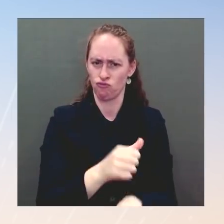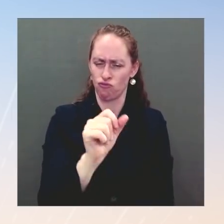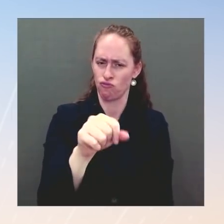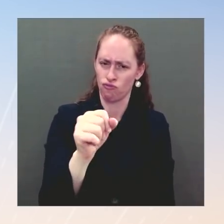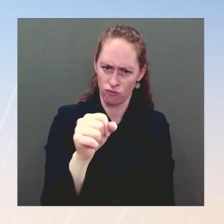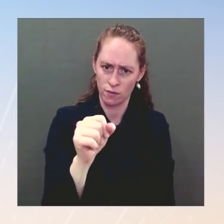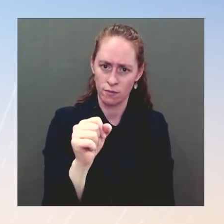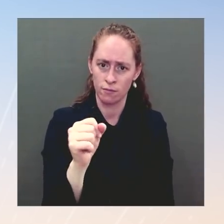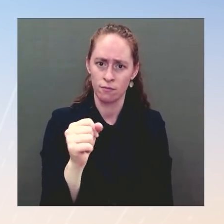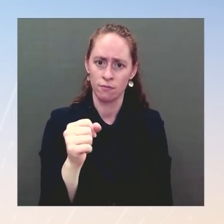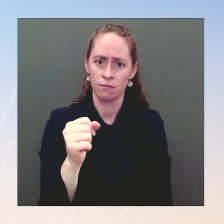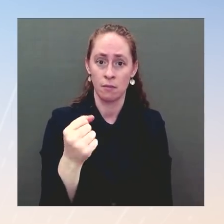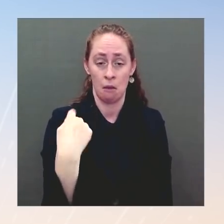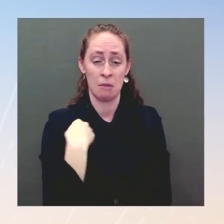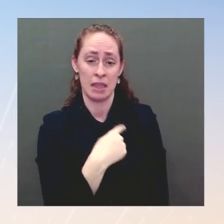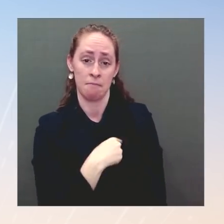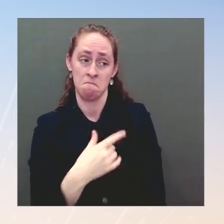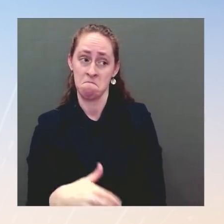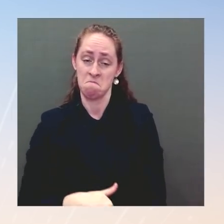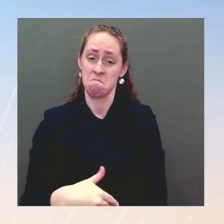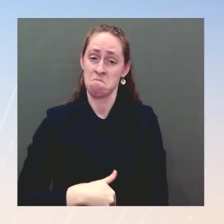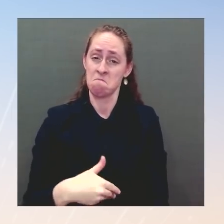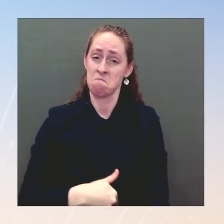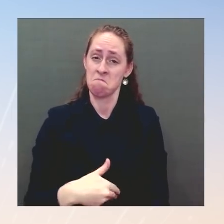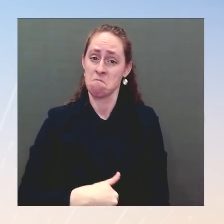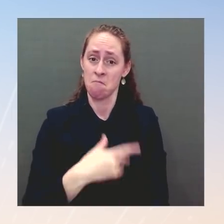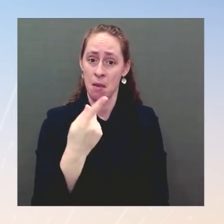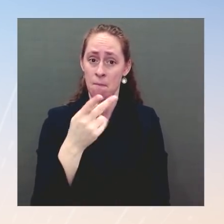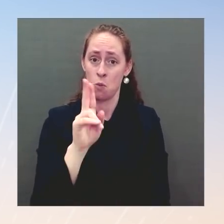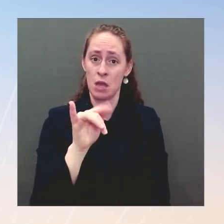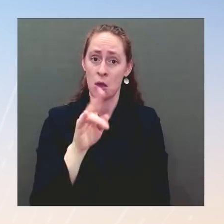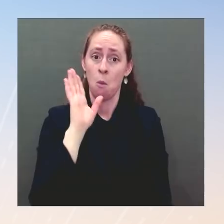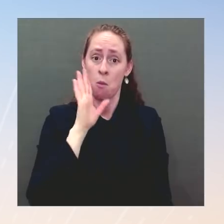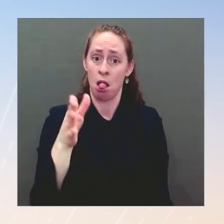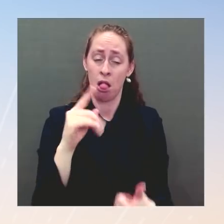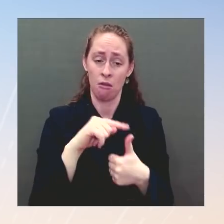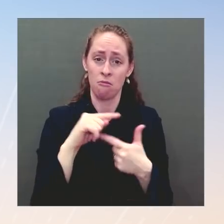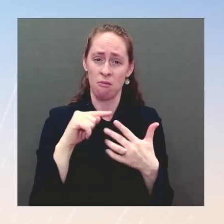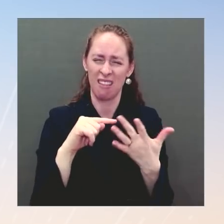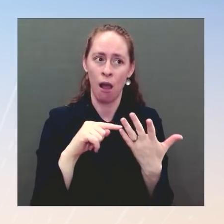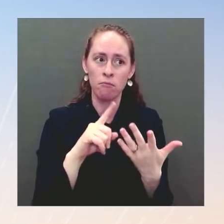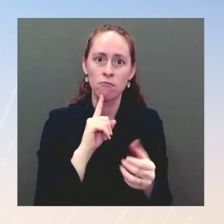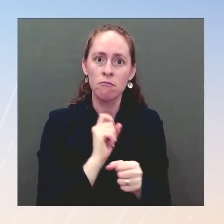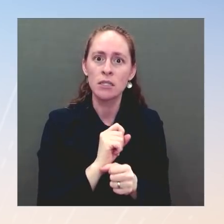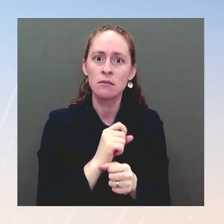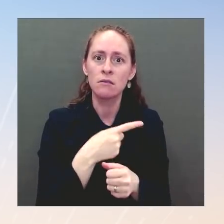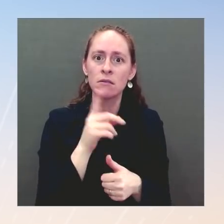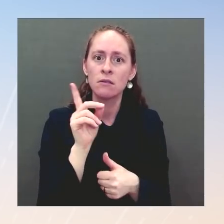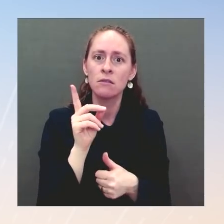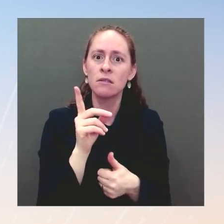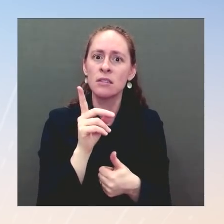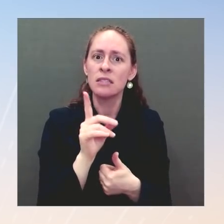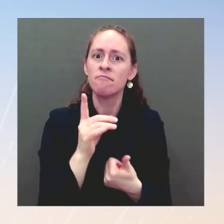It's clear -- and what our assessment is, is that President Putin did not expect the United States to have the level of information that we have,